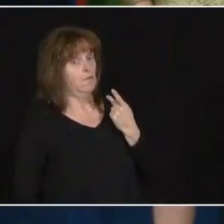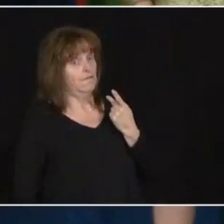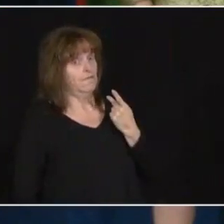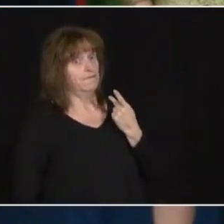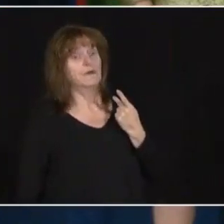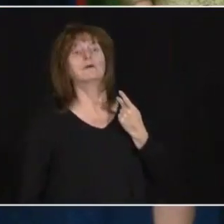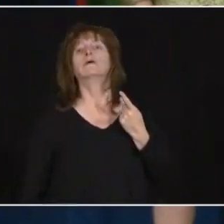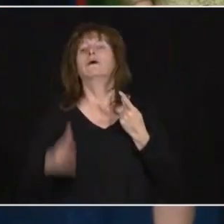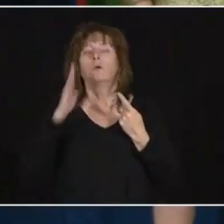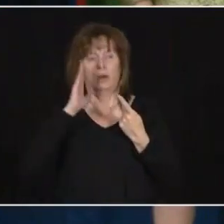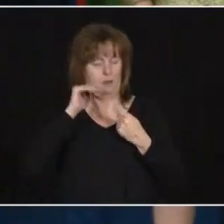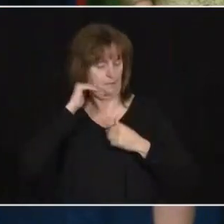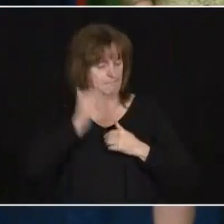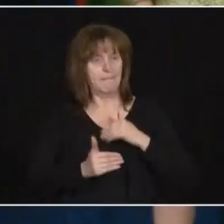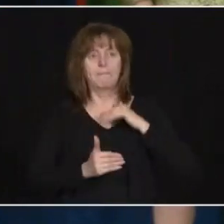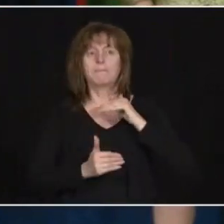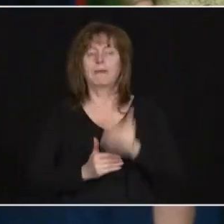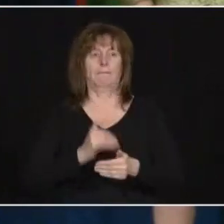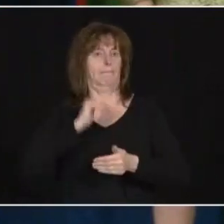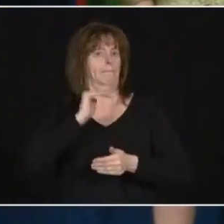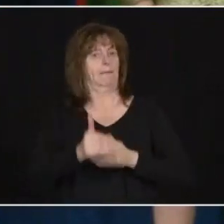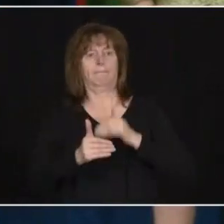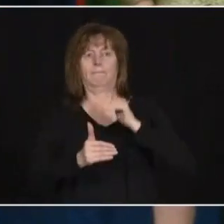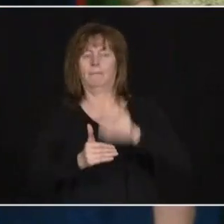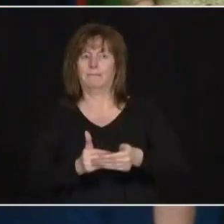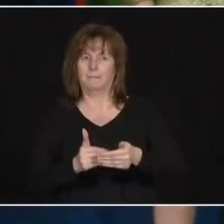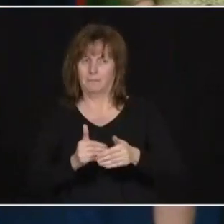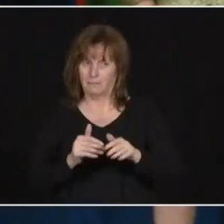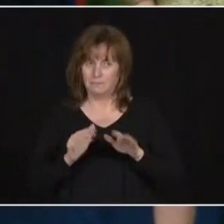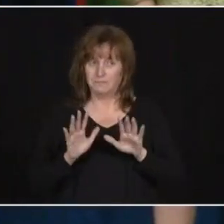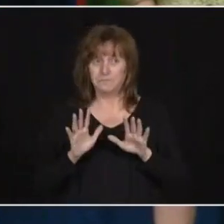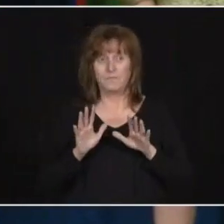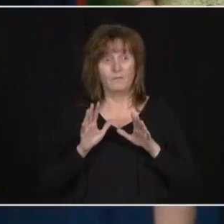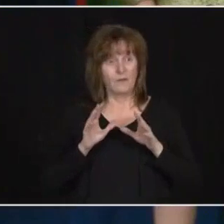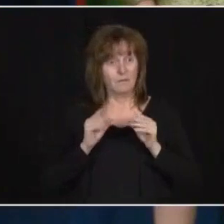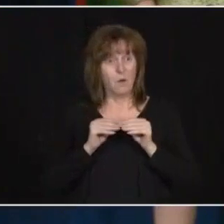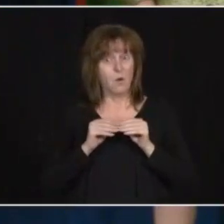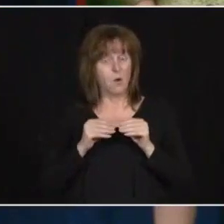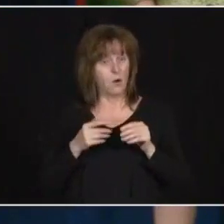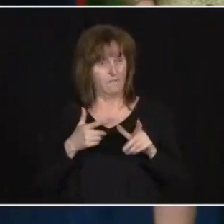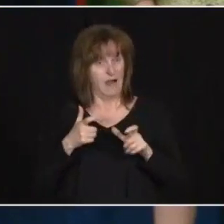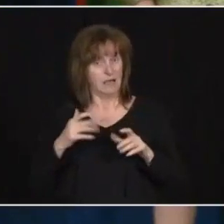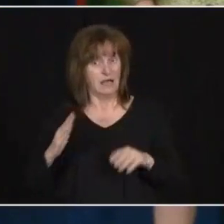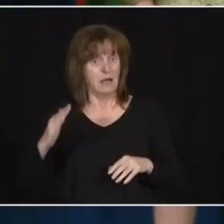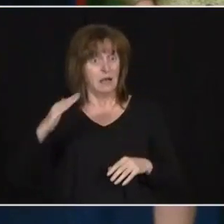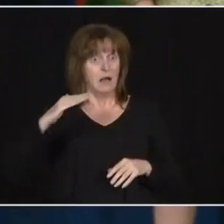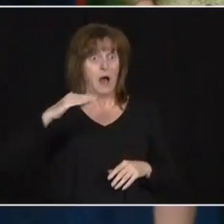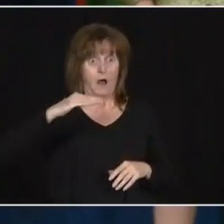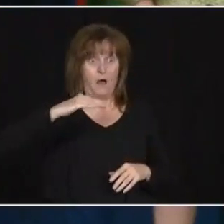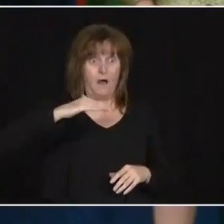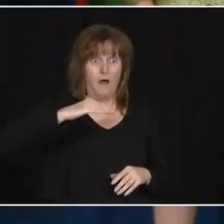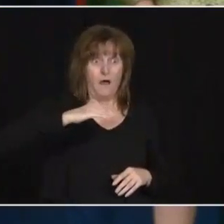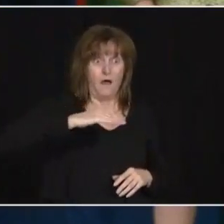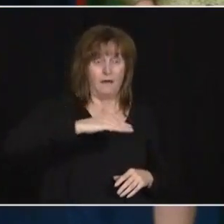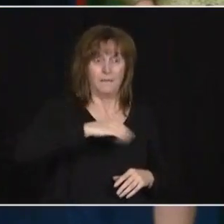get ready, guys. When we get that green light from the Chief Medical Officer and our health team to move